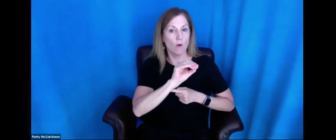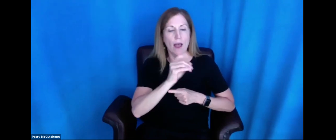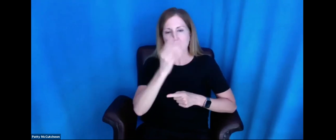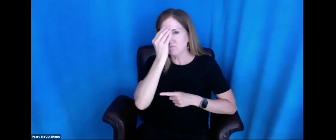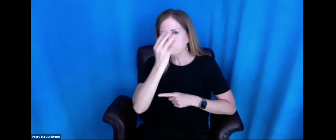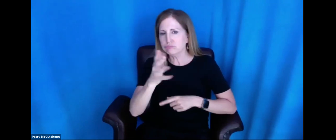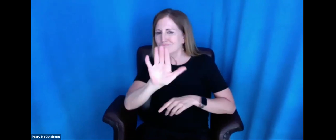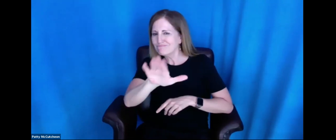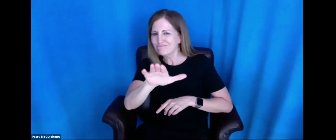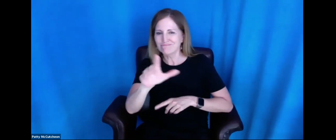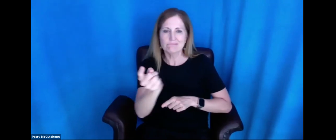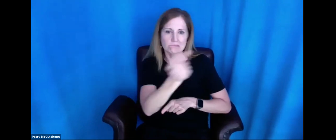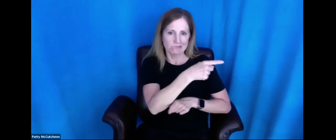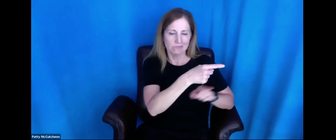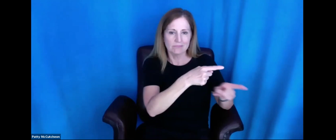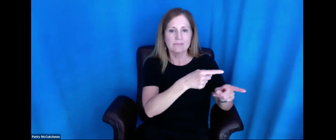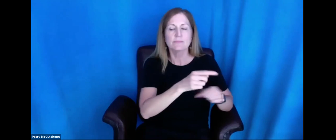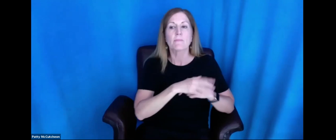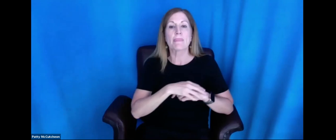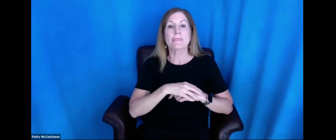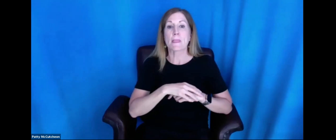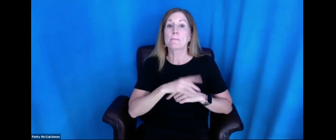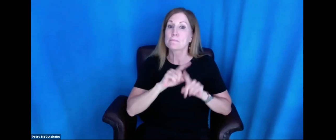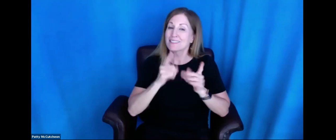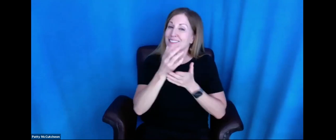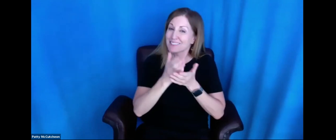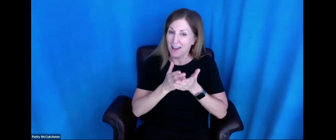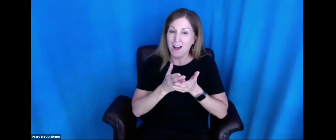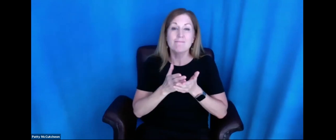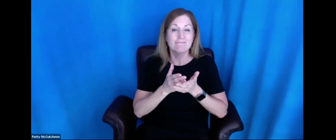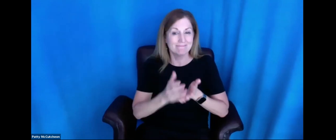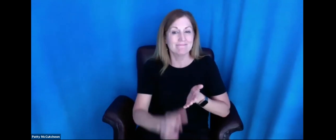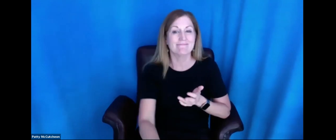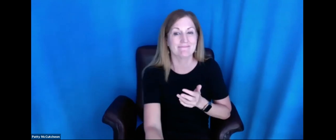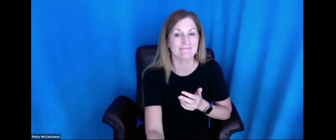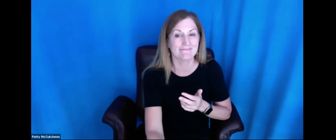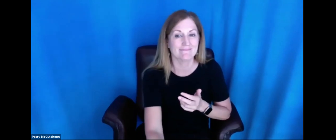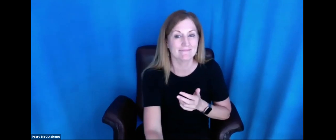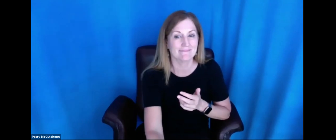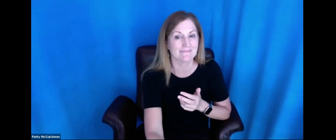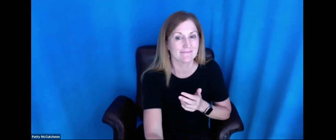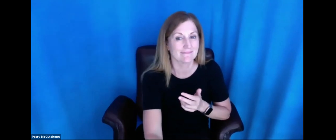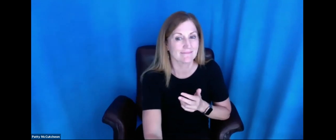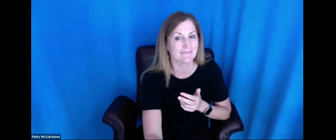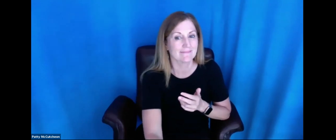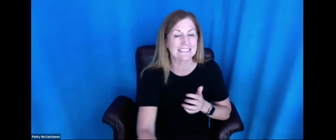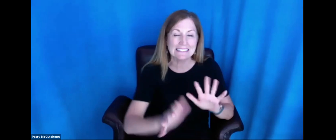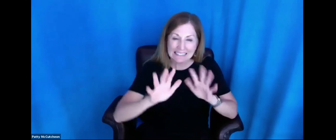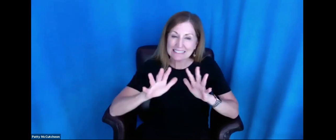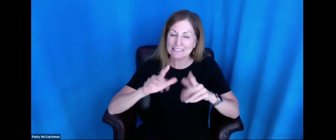But in some circumstances and some instances, they will -- and it really very much depends, they will go